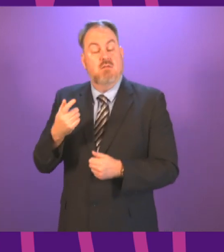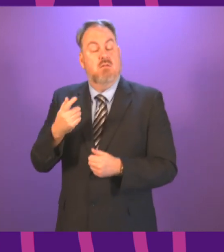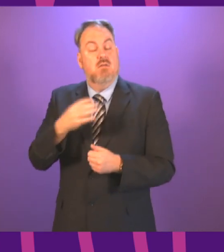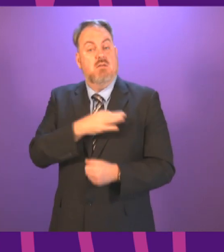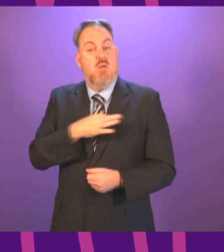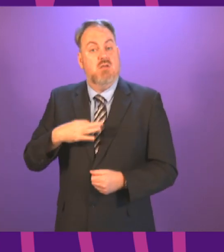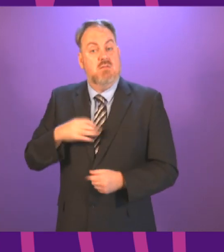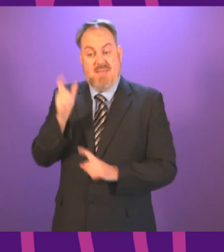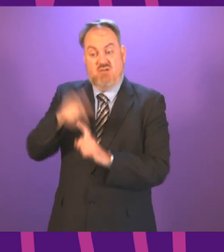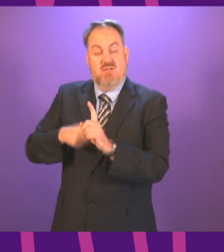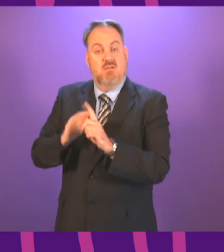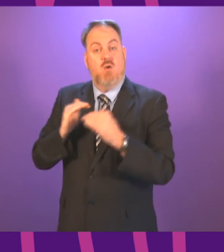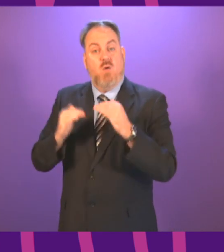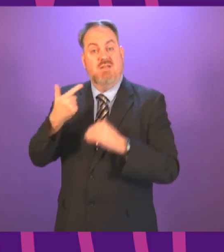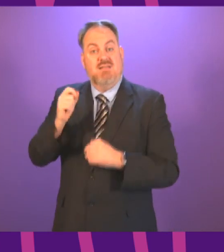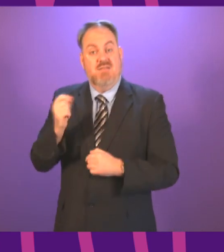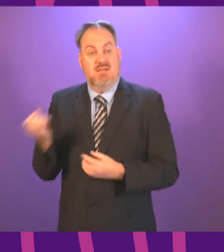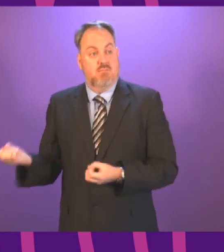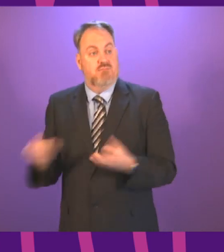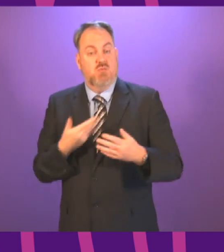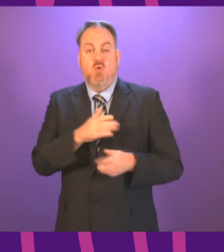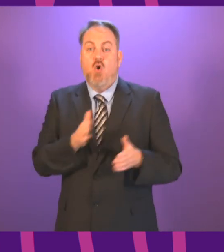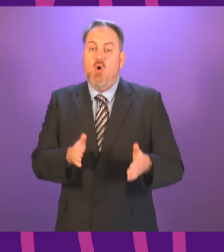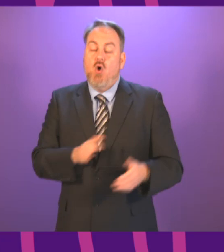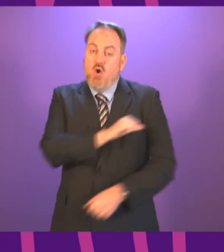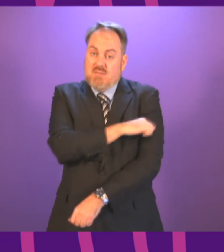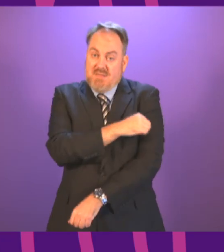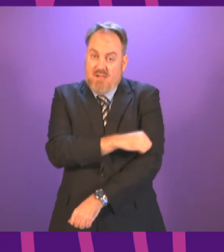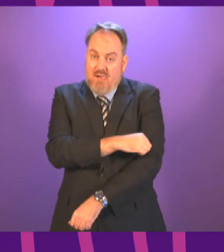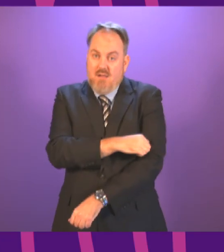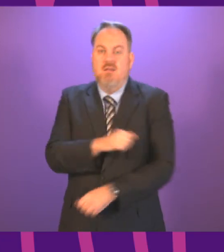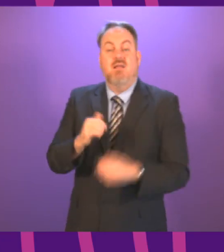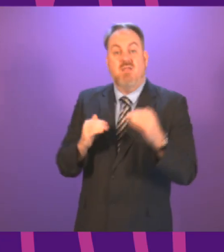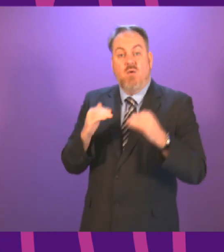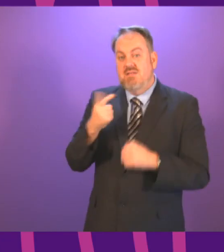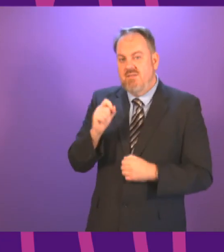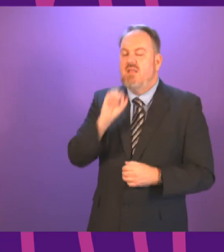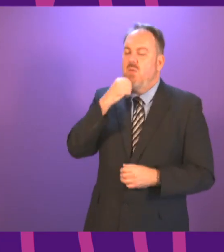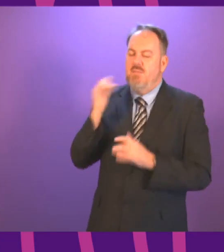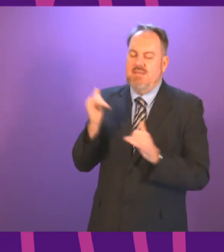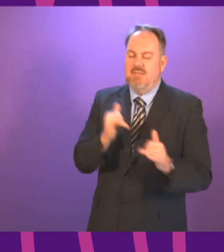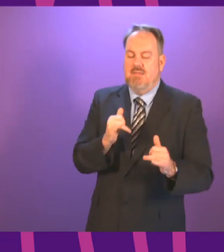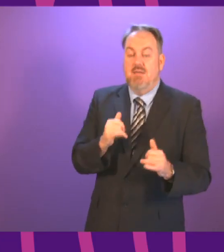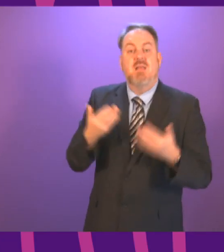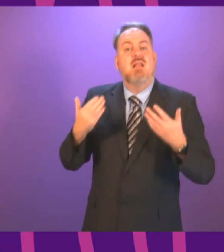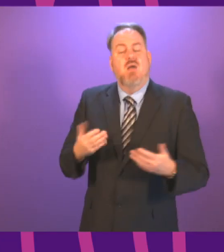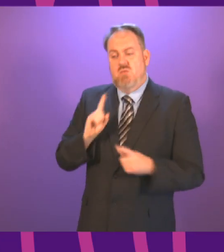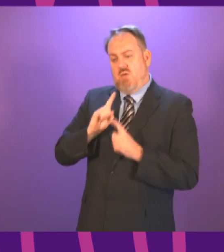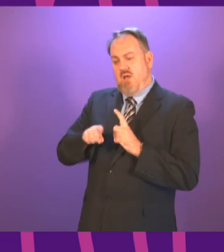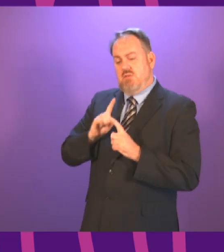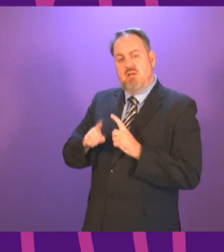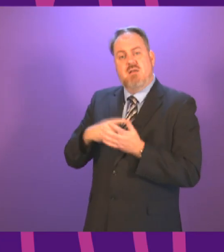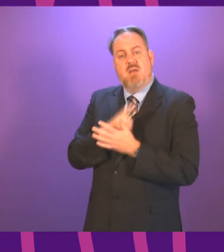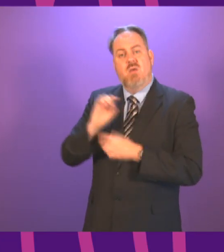I turn to the question about ambulance workers. I understand clearly and very well the desire